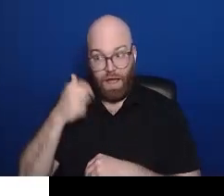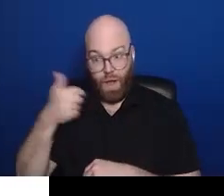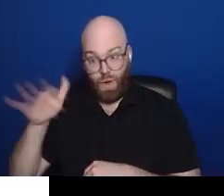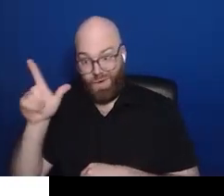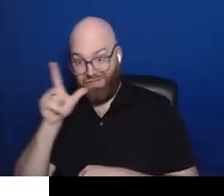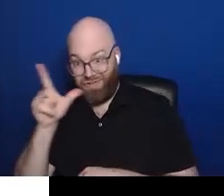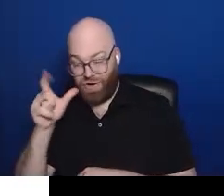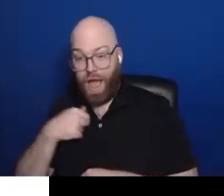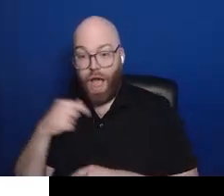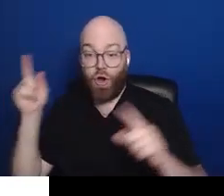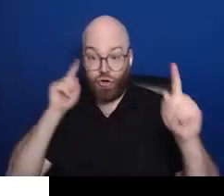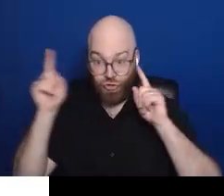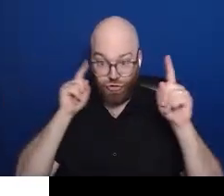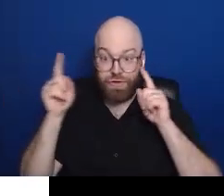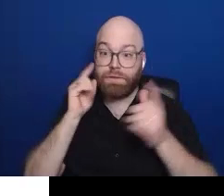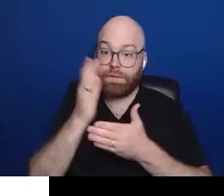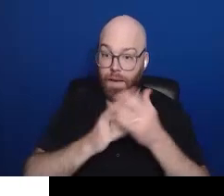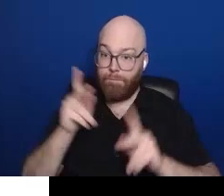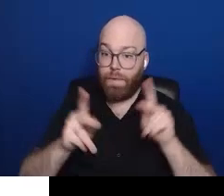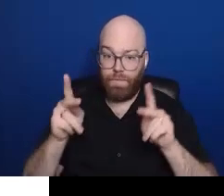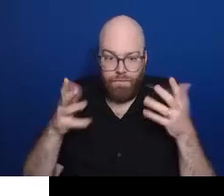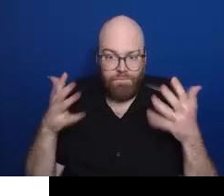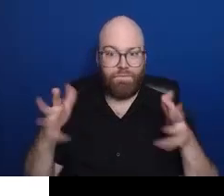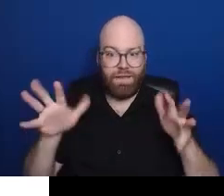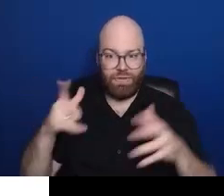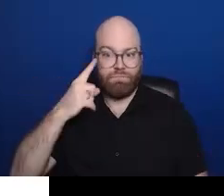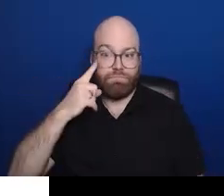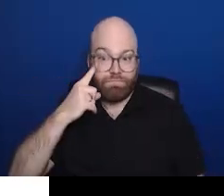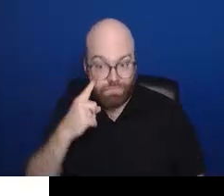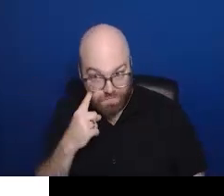they had seen some, customs agents near the airports.